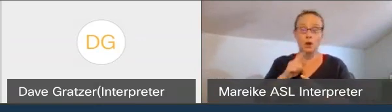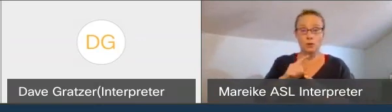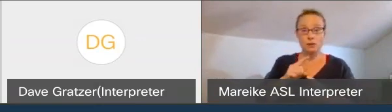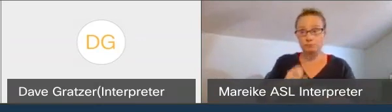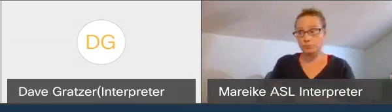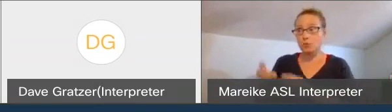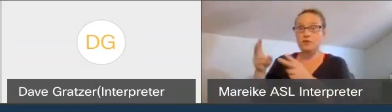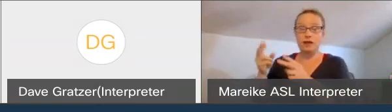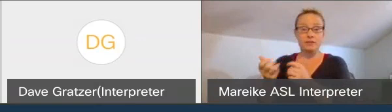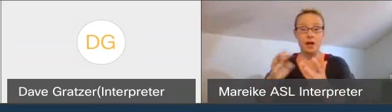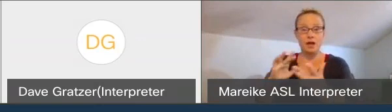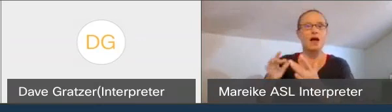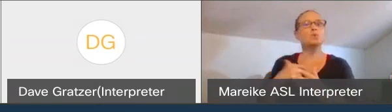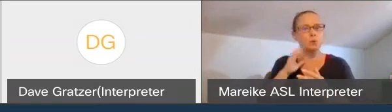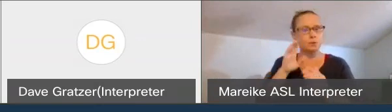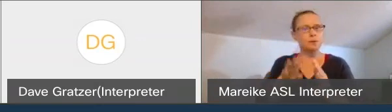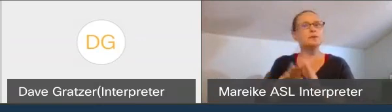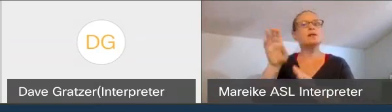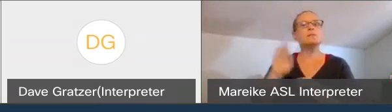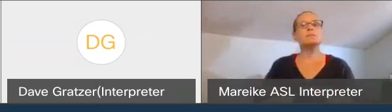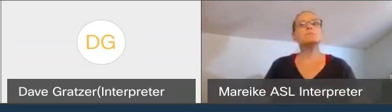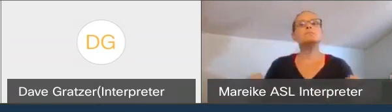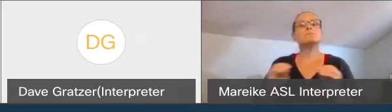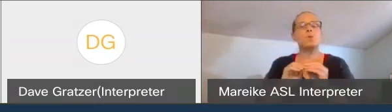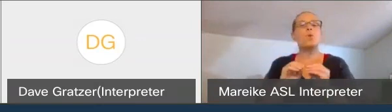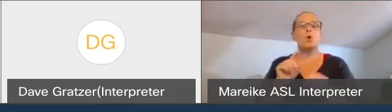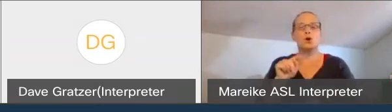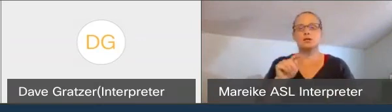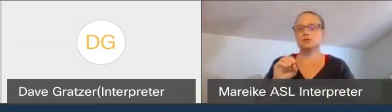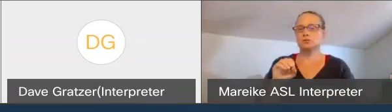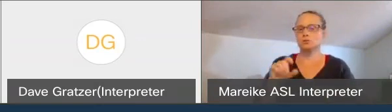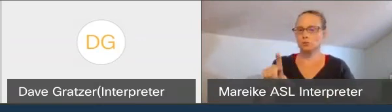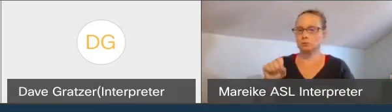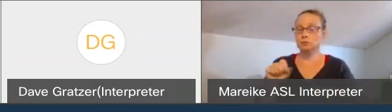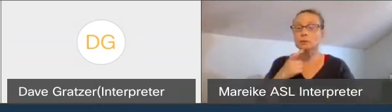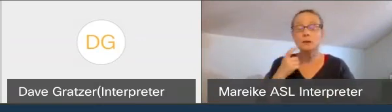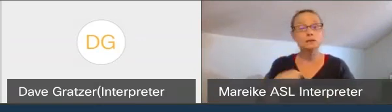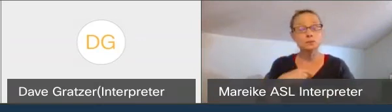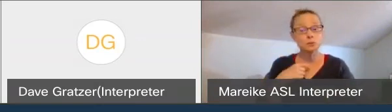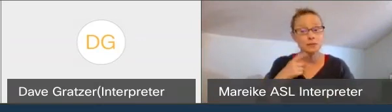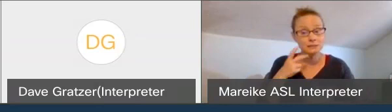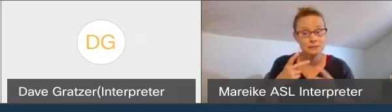that we'll be able to develop more and important tools, uh, because we identify-- we see a lot of people,